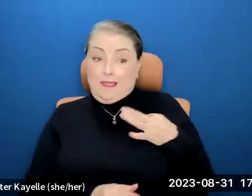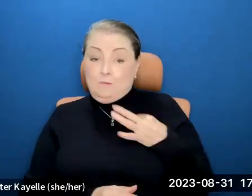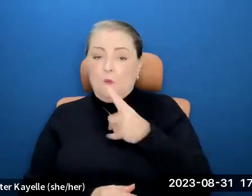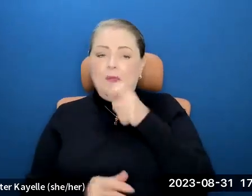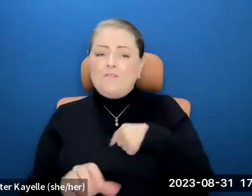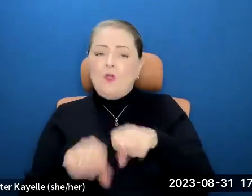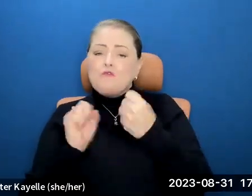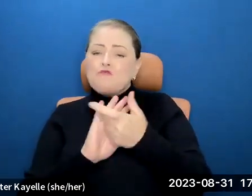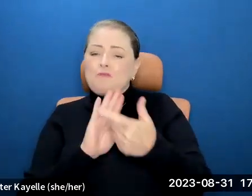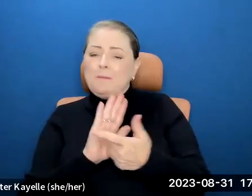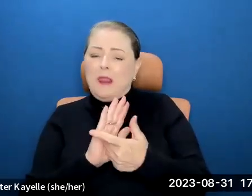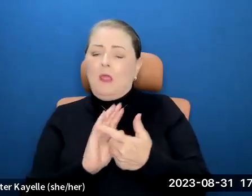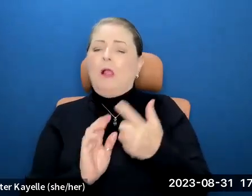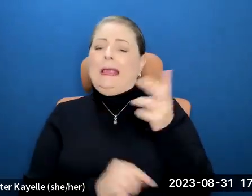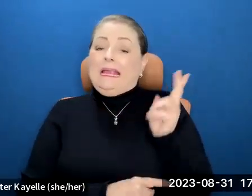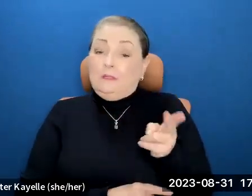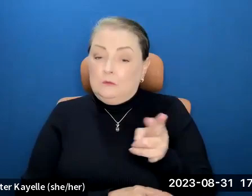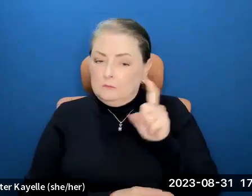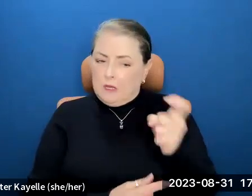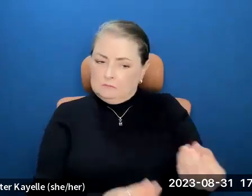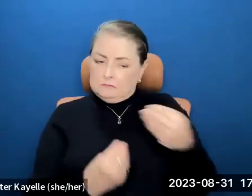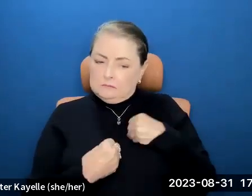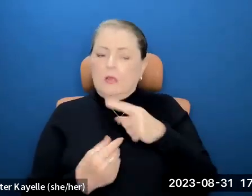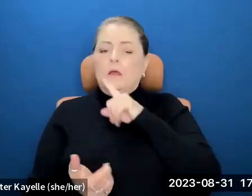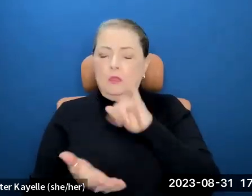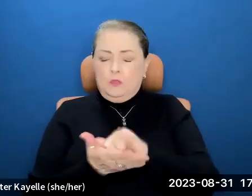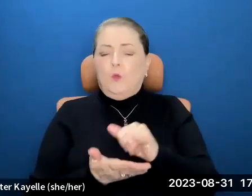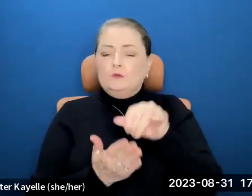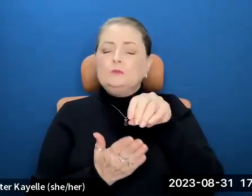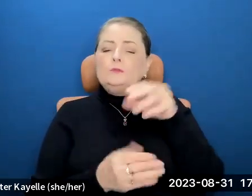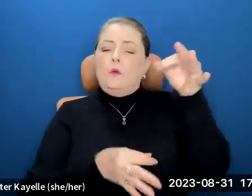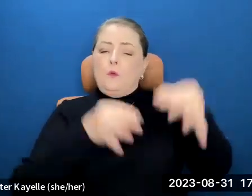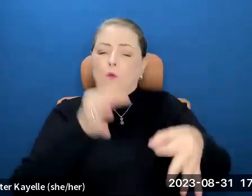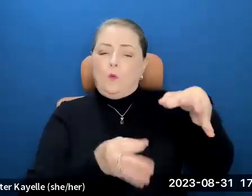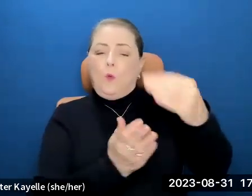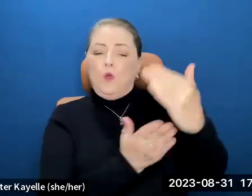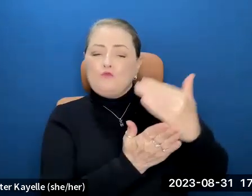determine which ones need to provide court records and request those from the applicants rather